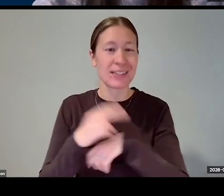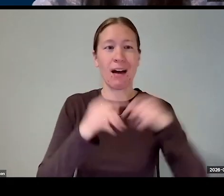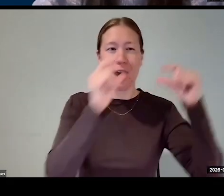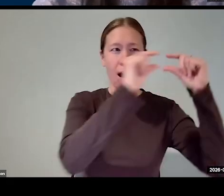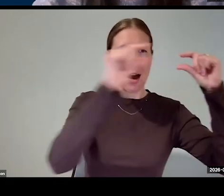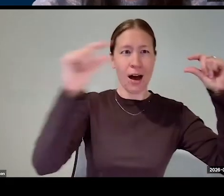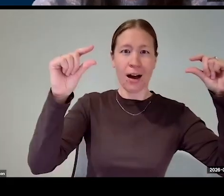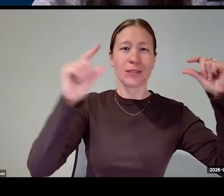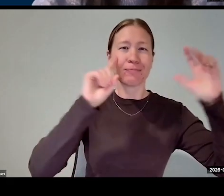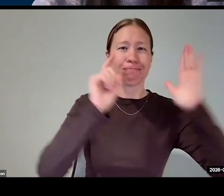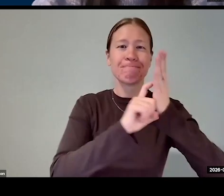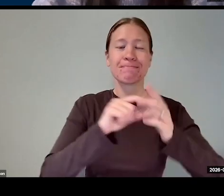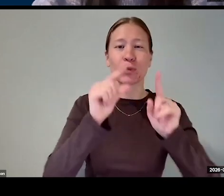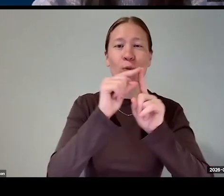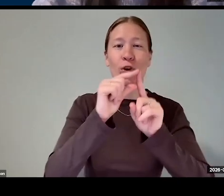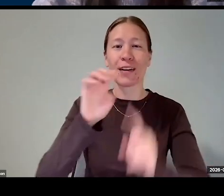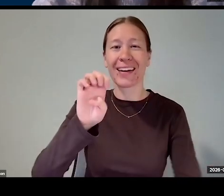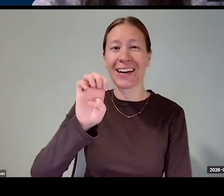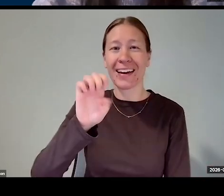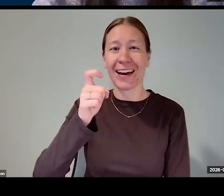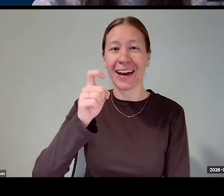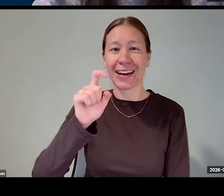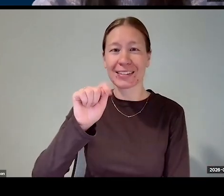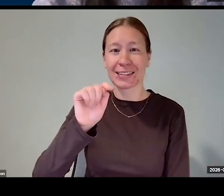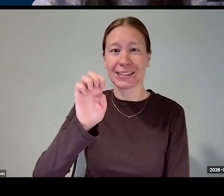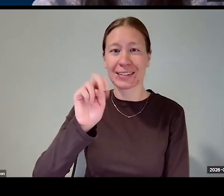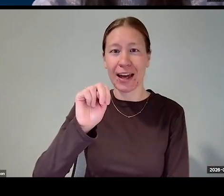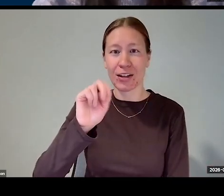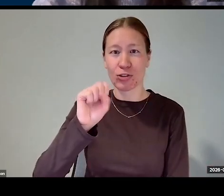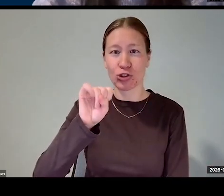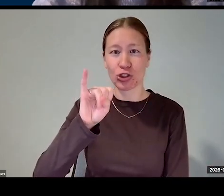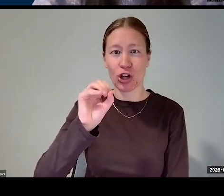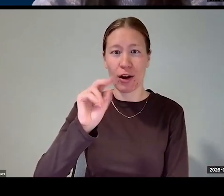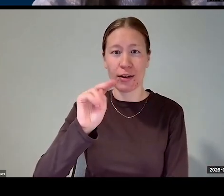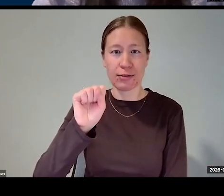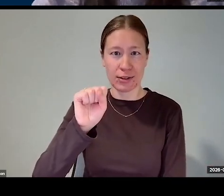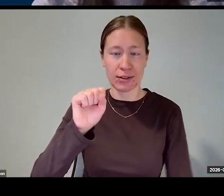in Google Slides and choose Grackle Slides and then launch.